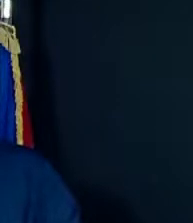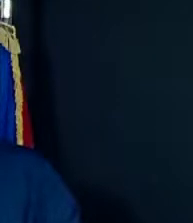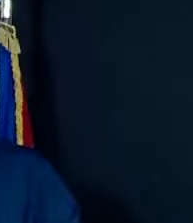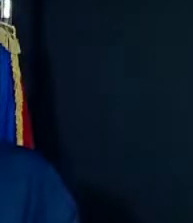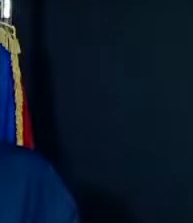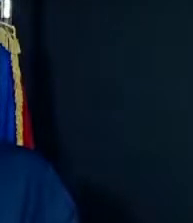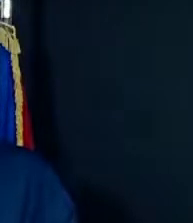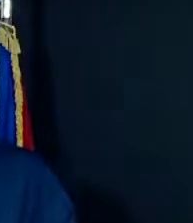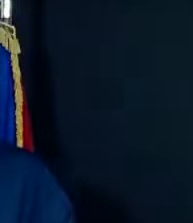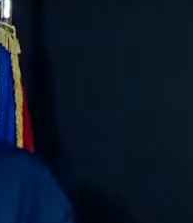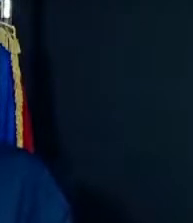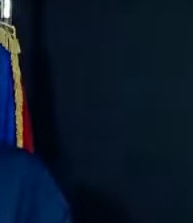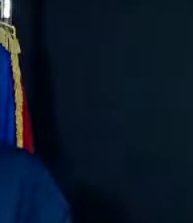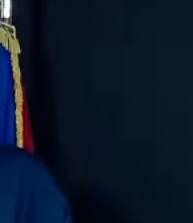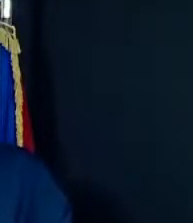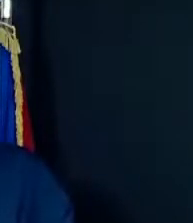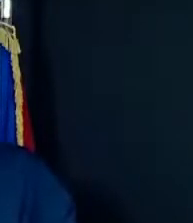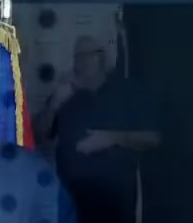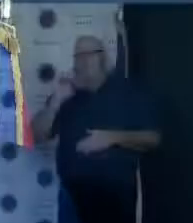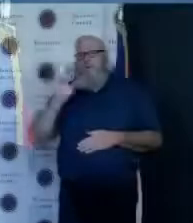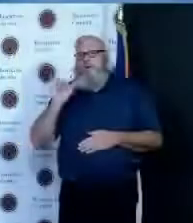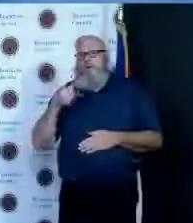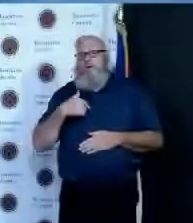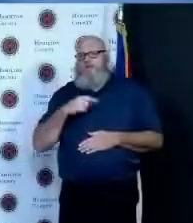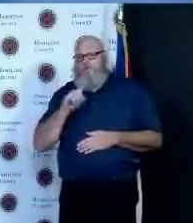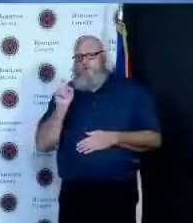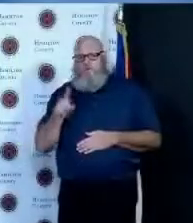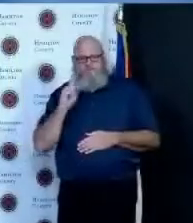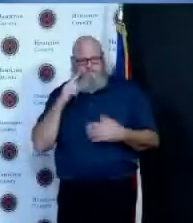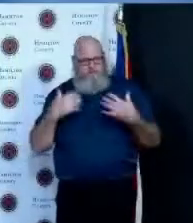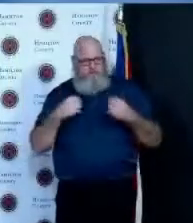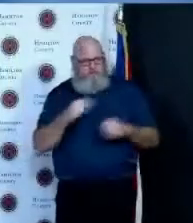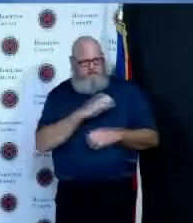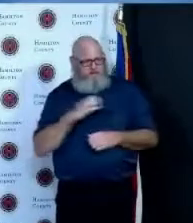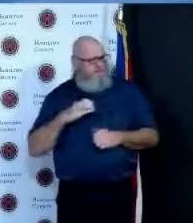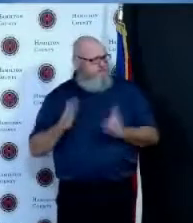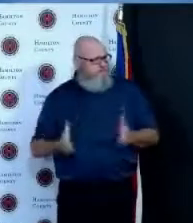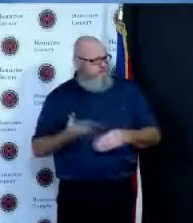question for Greg for my first question of course Denise mentioned that the county wasn't